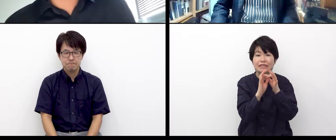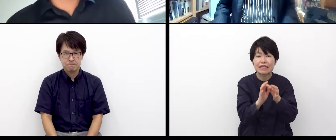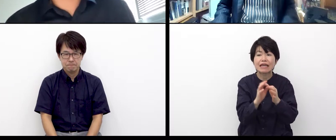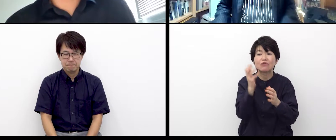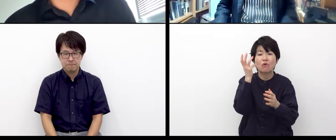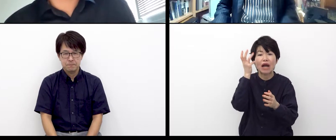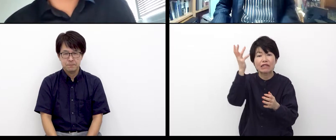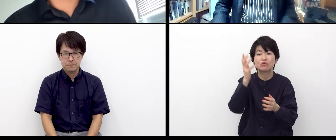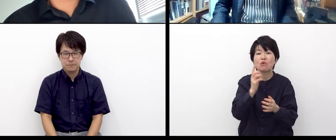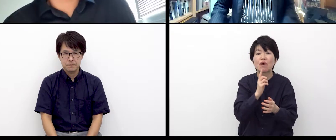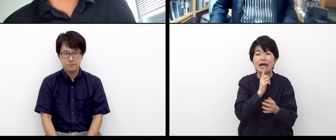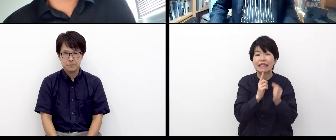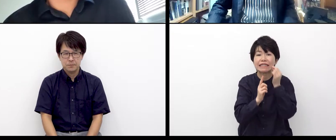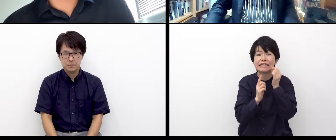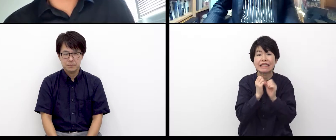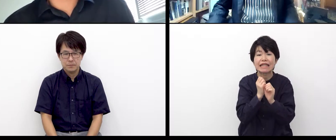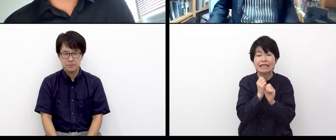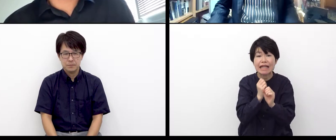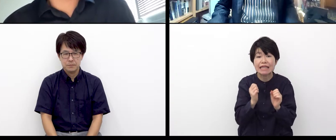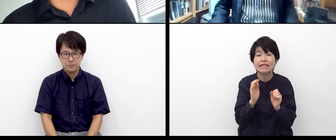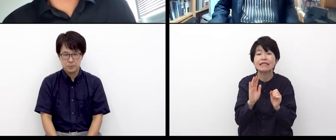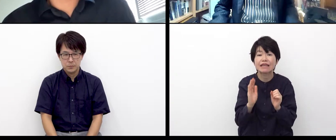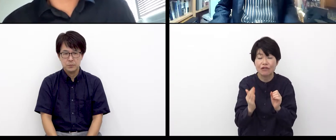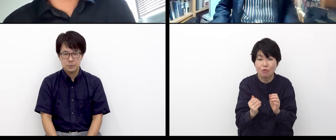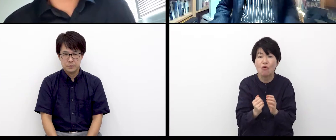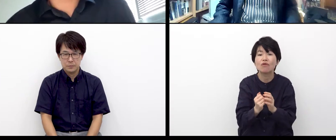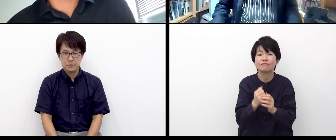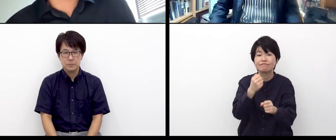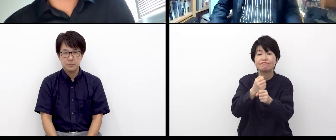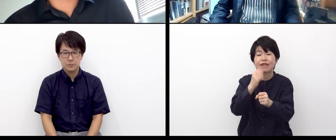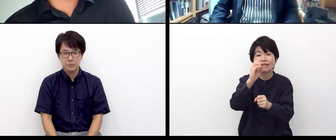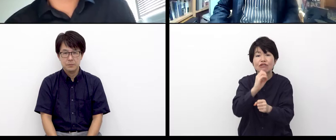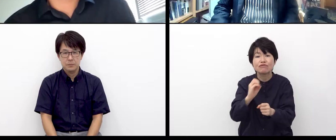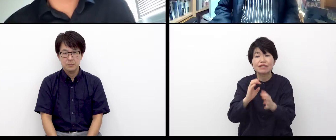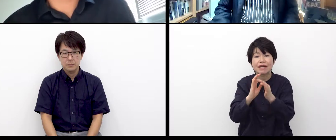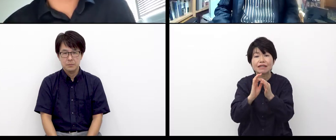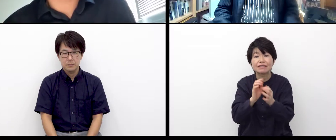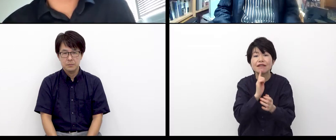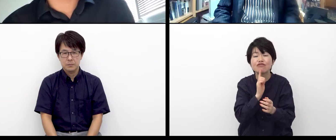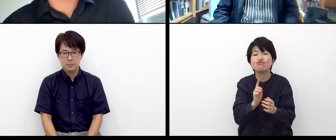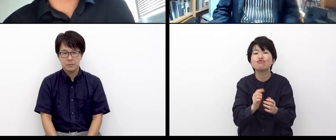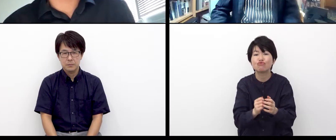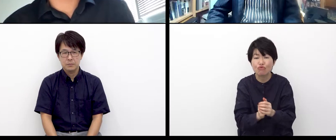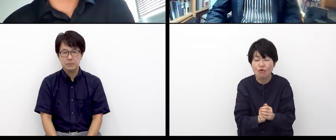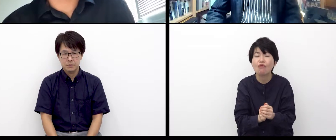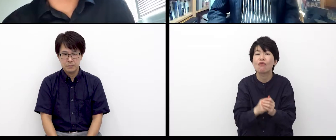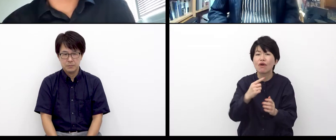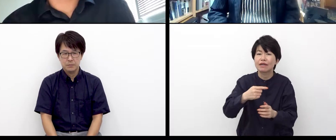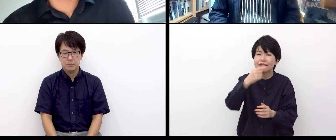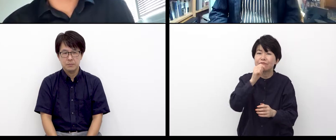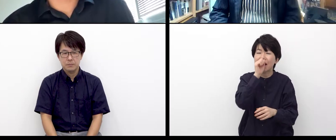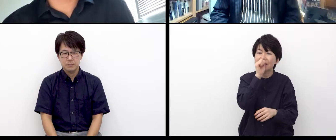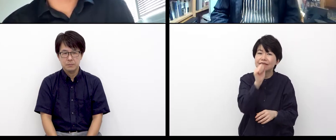and I’d like to talk about the video as artwork. Its best point is that